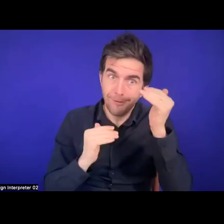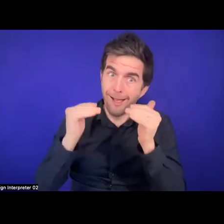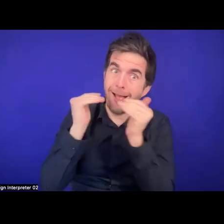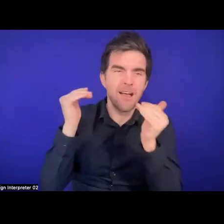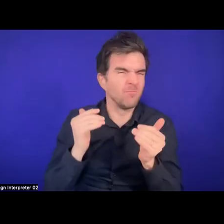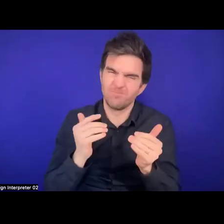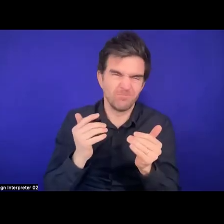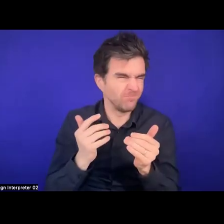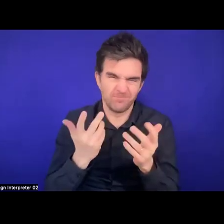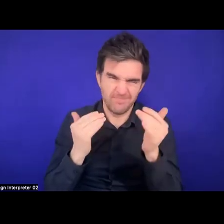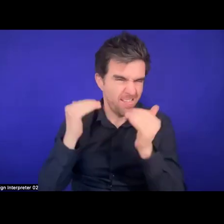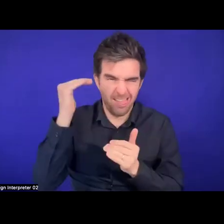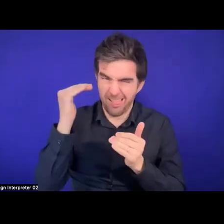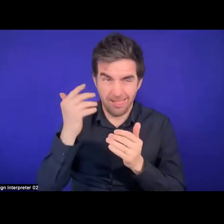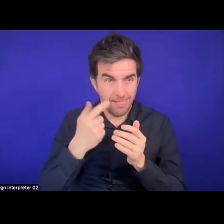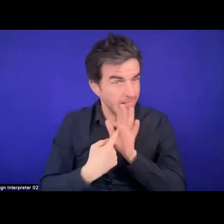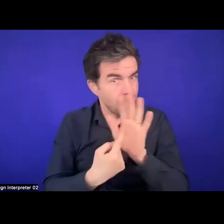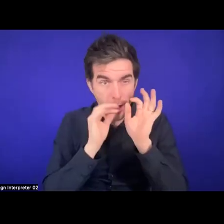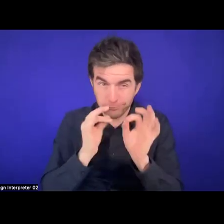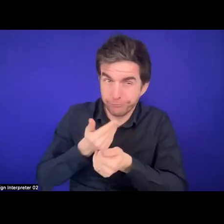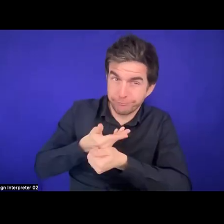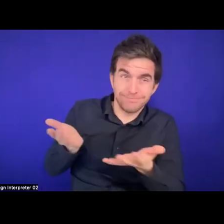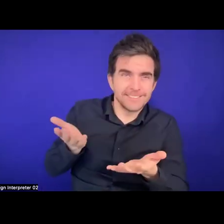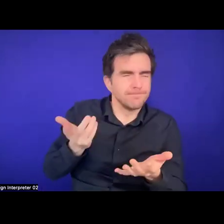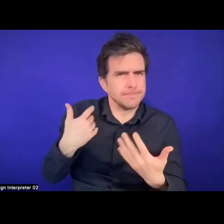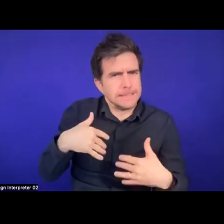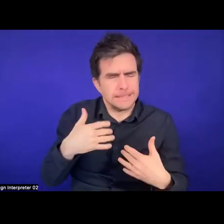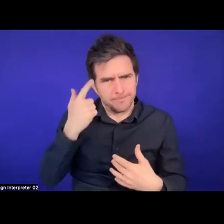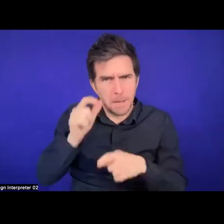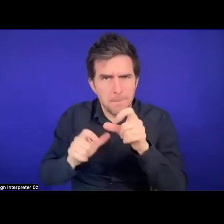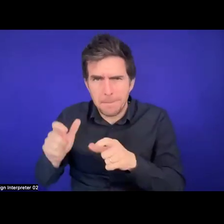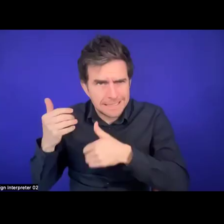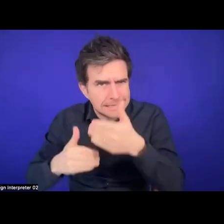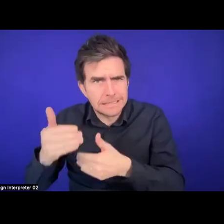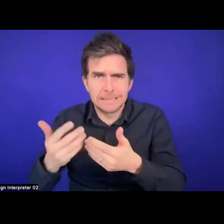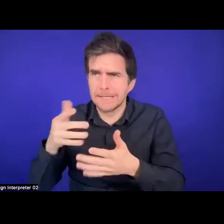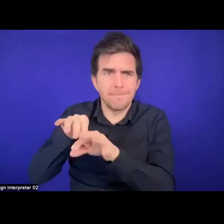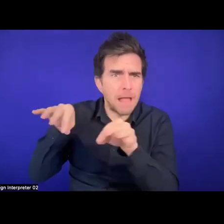on autonomy and inclusion in society. I am pretty much interested on access to